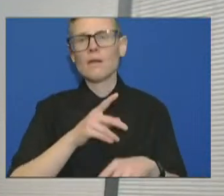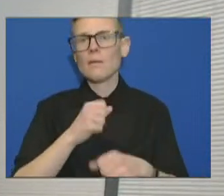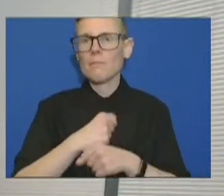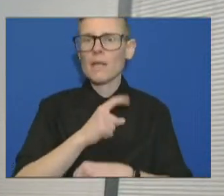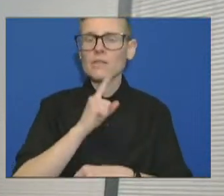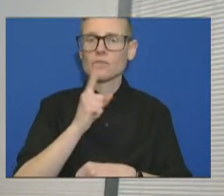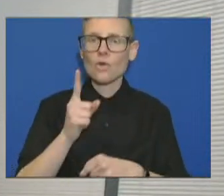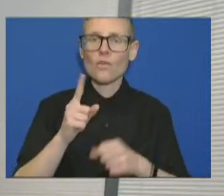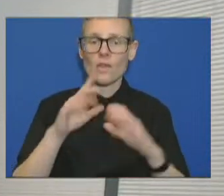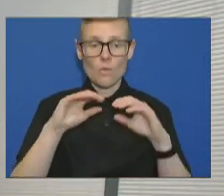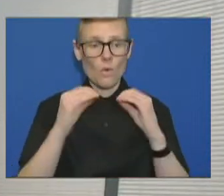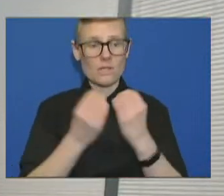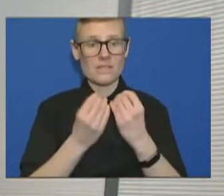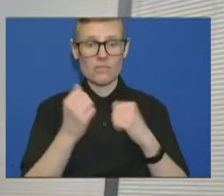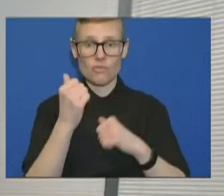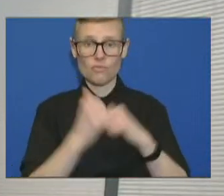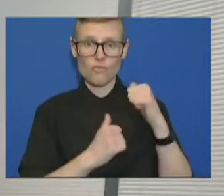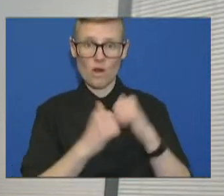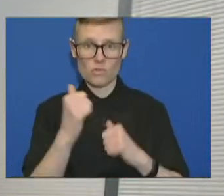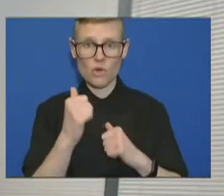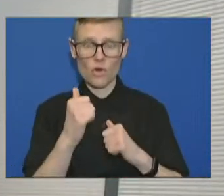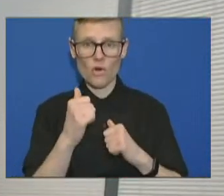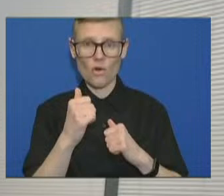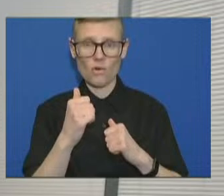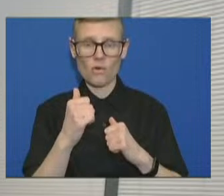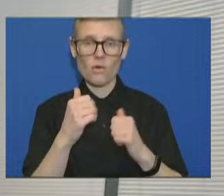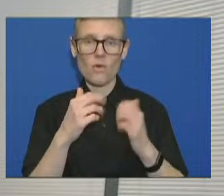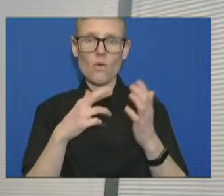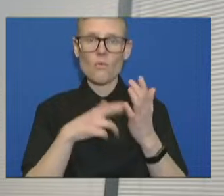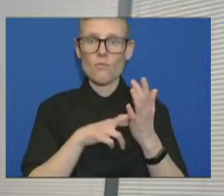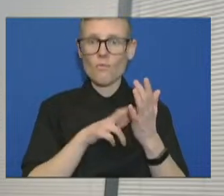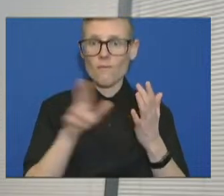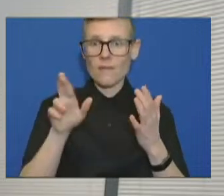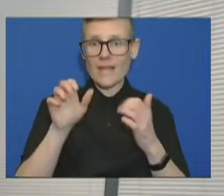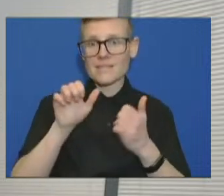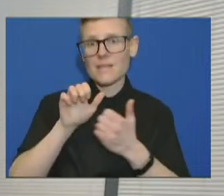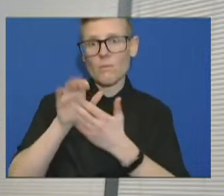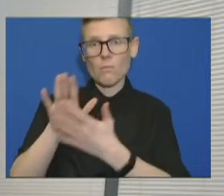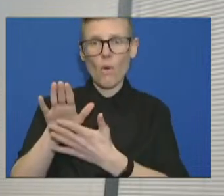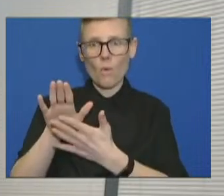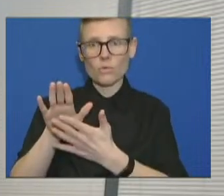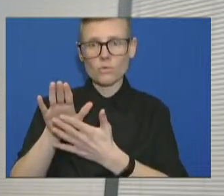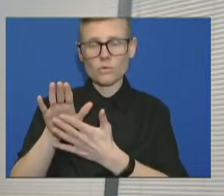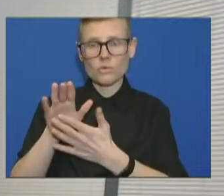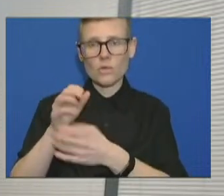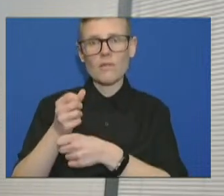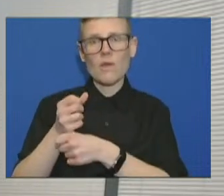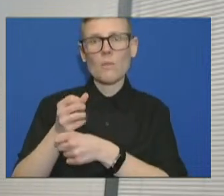structure of the organization and making sure that the